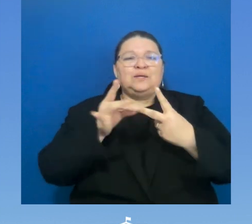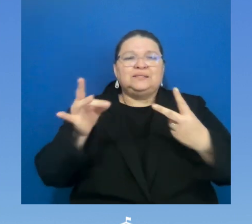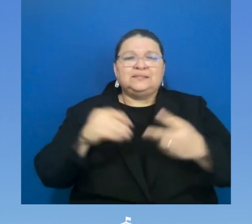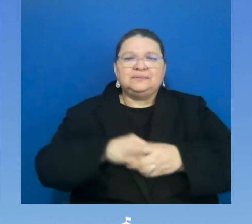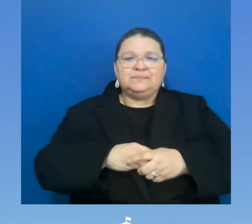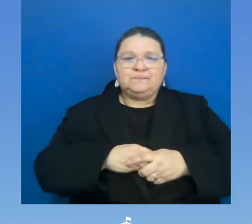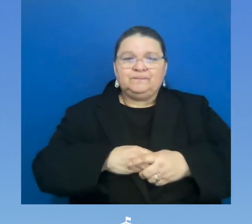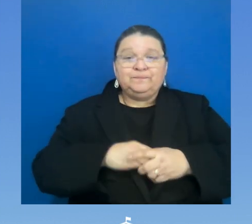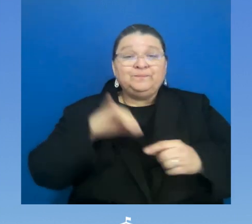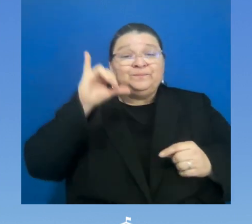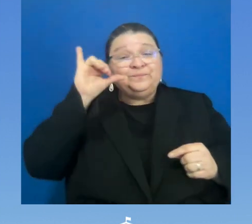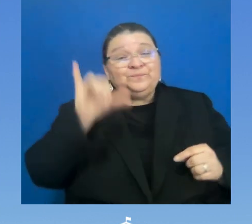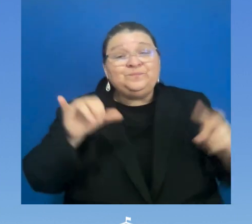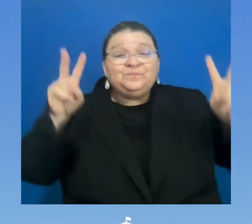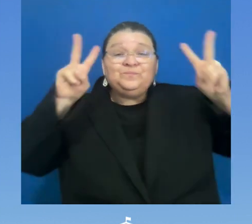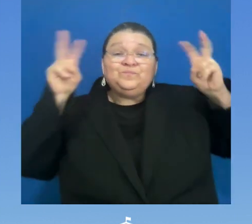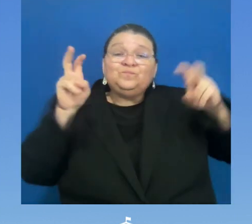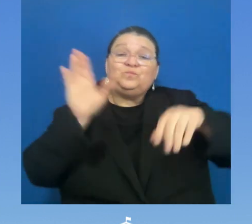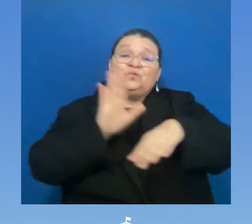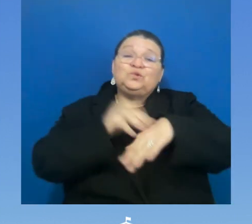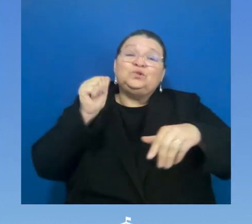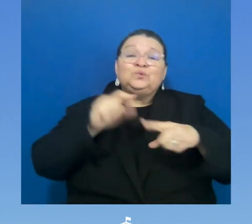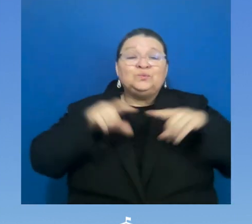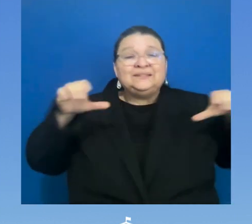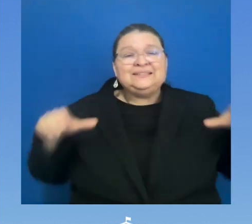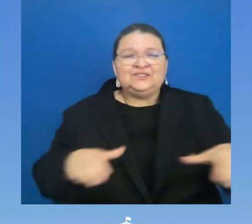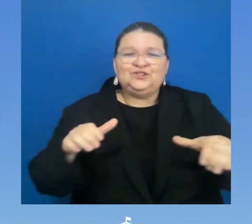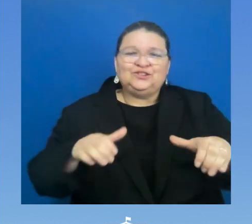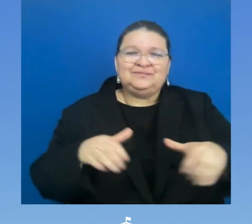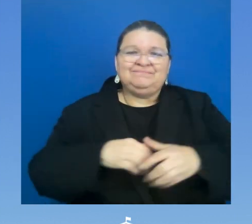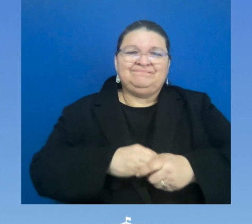Your choices can reflect the values that you care about.